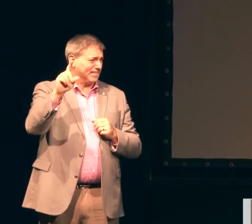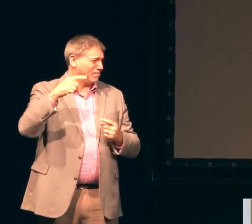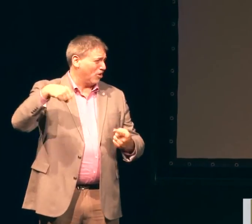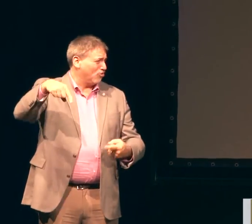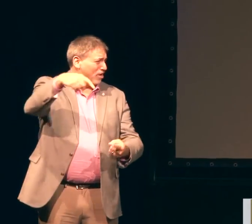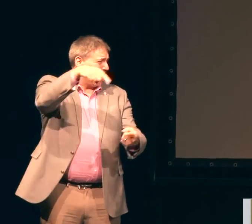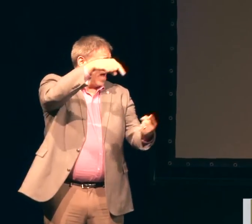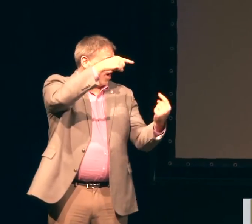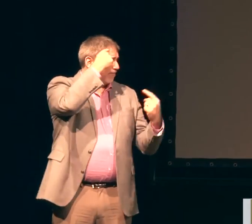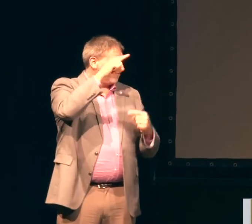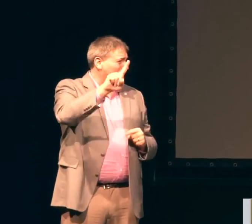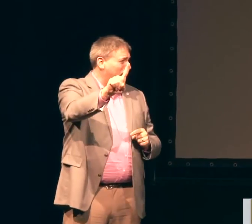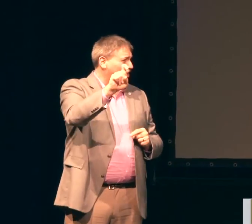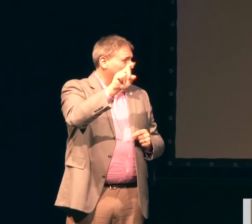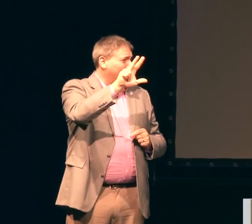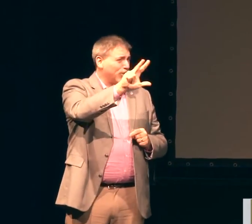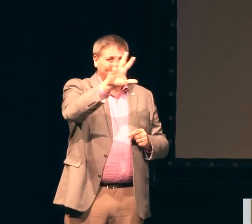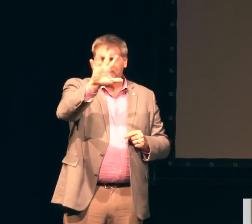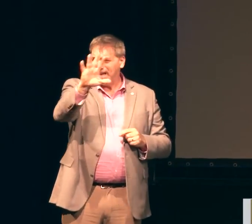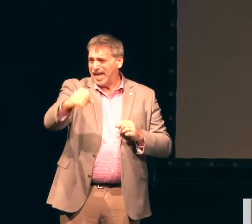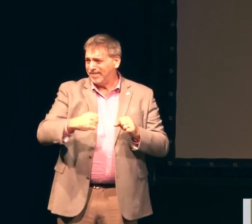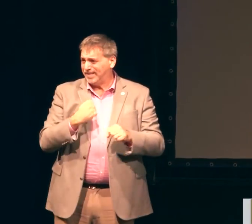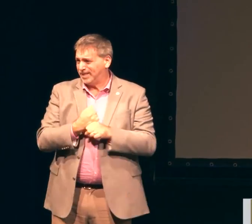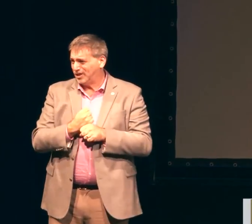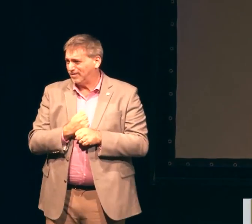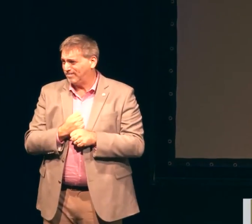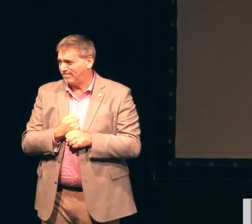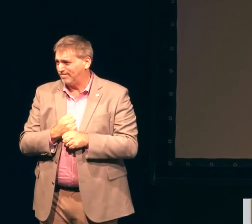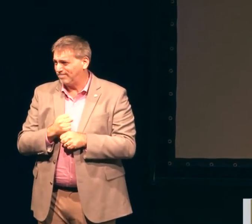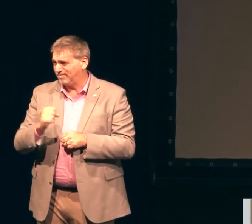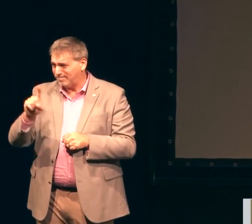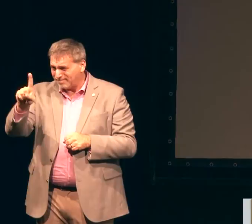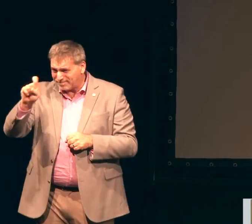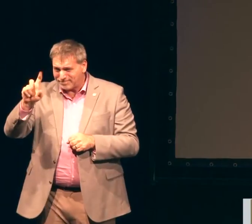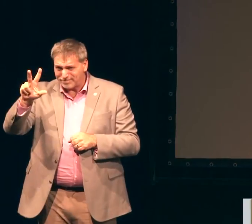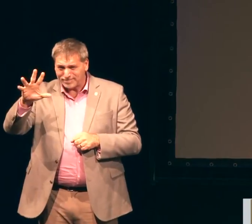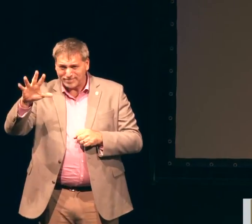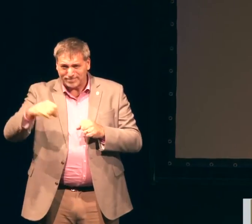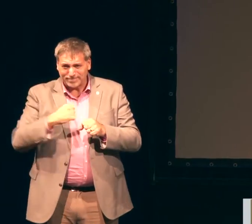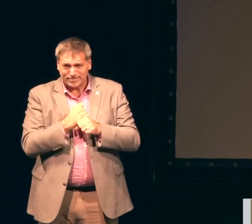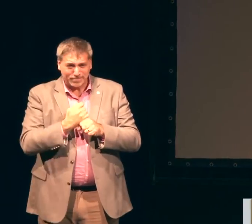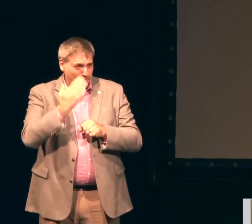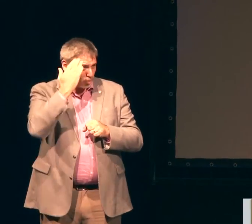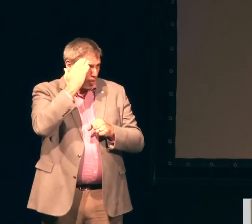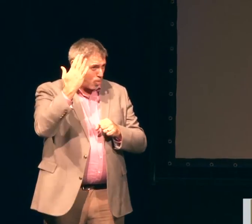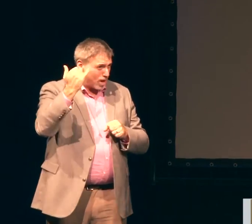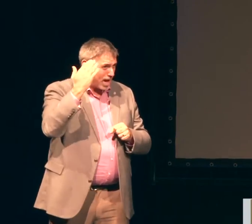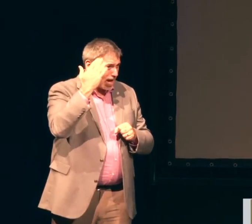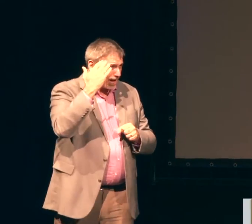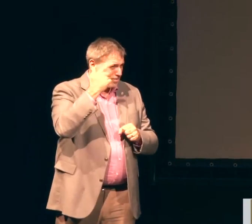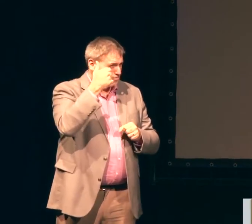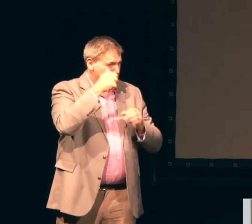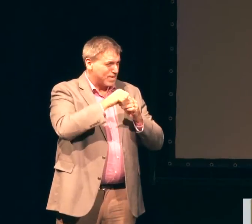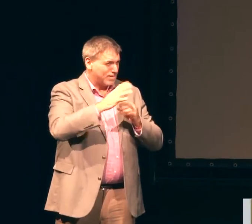You know, the National Association of the Deaf has been around for 135 years, 135 years. Do